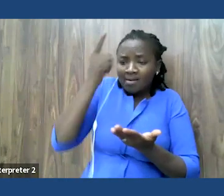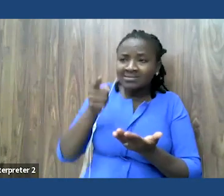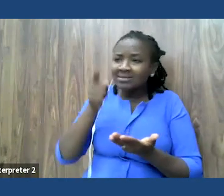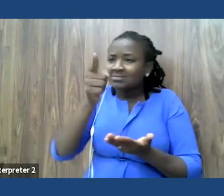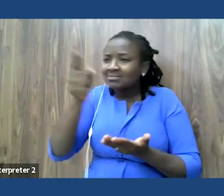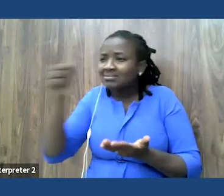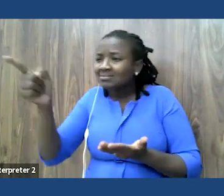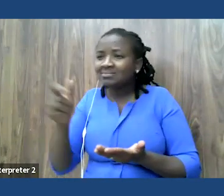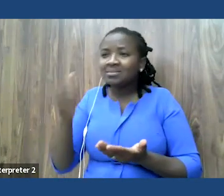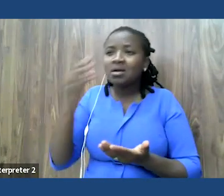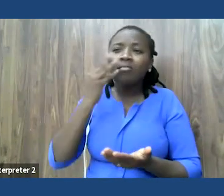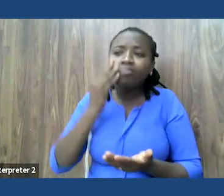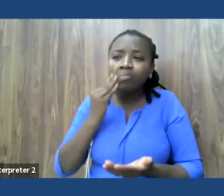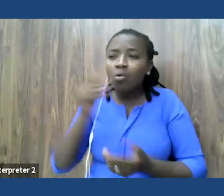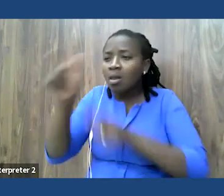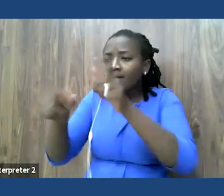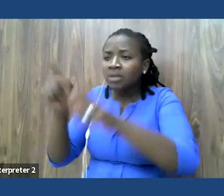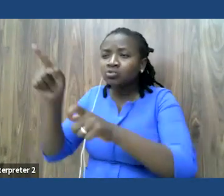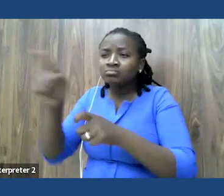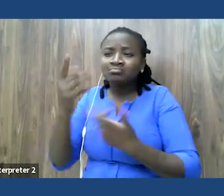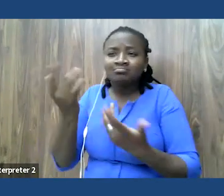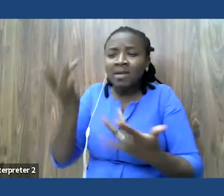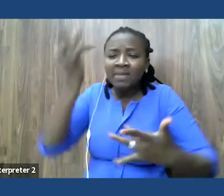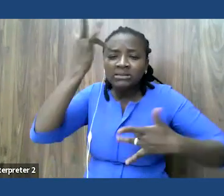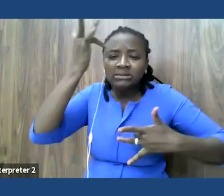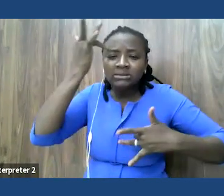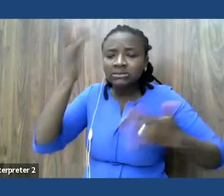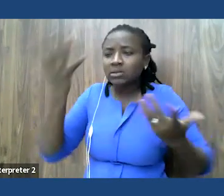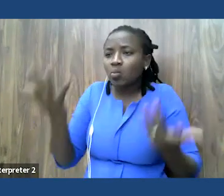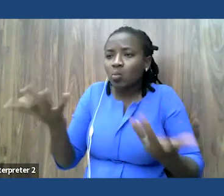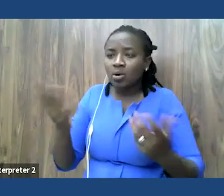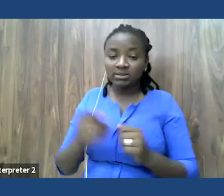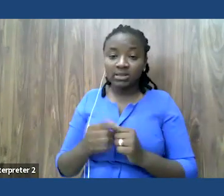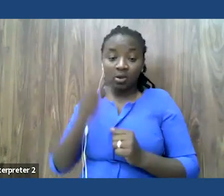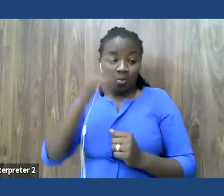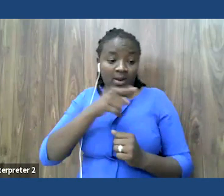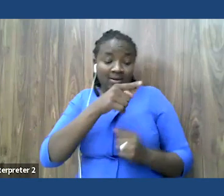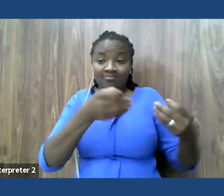I completely agree with you, sometimes the caregiver does not want to disclose that they